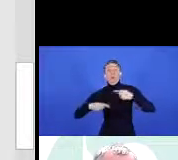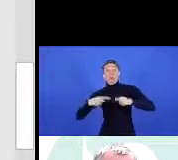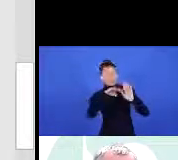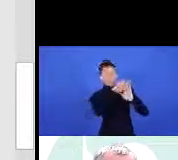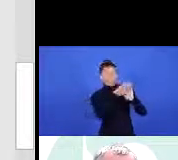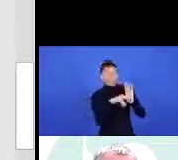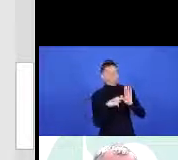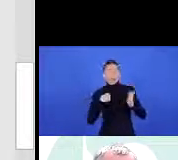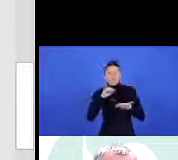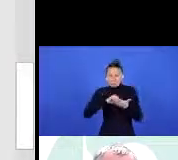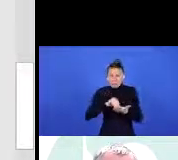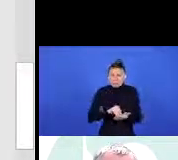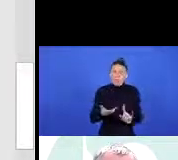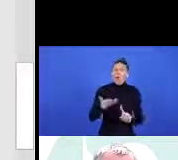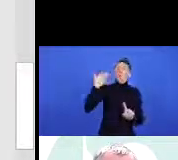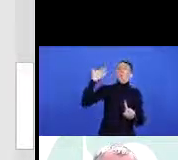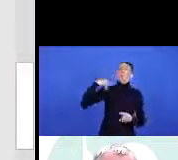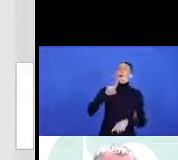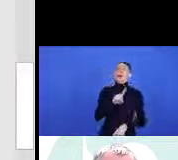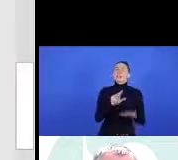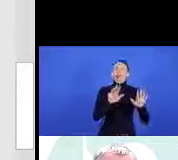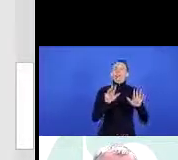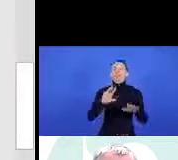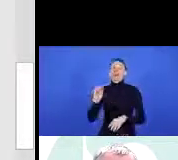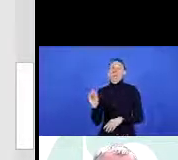helpful. Our policy paper was developed back